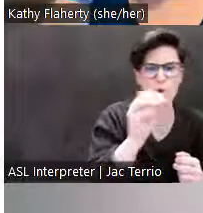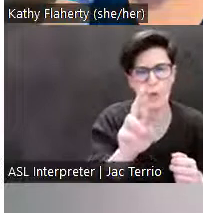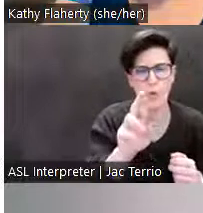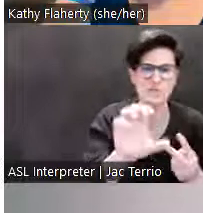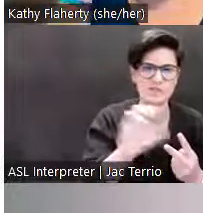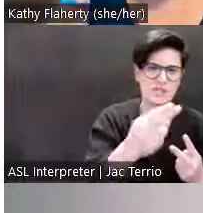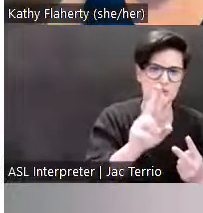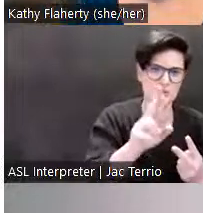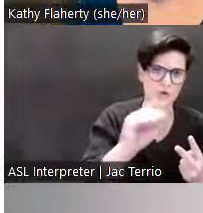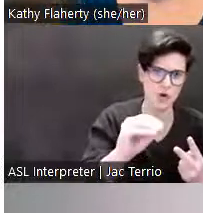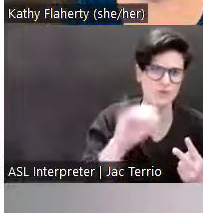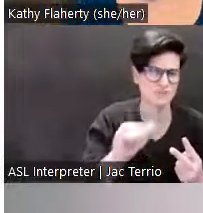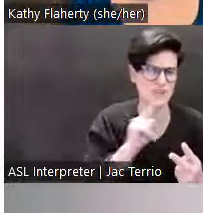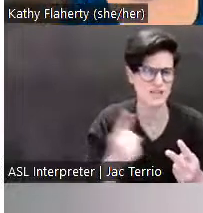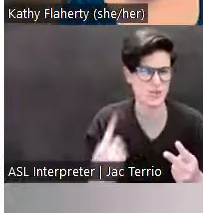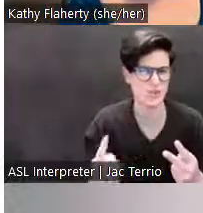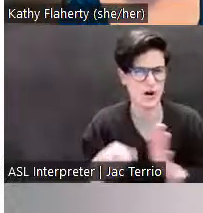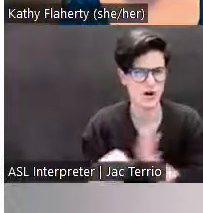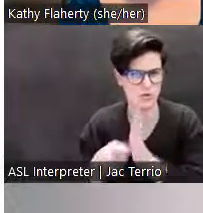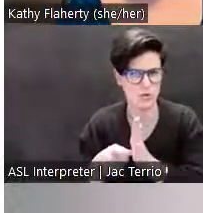15:31:20 We call that exhausting your administrative remedies.